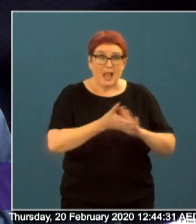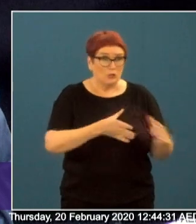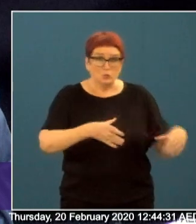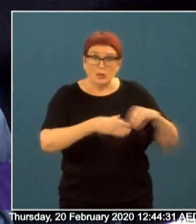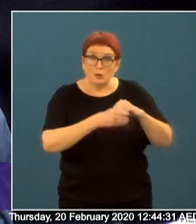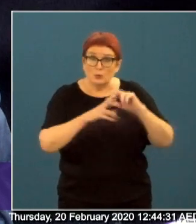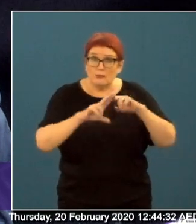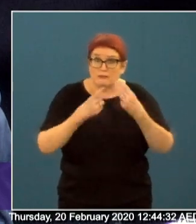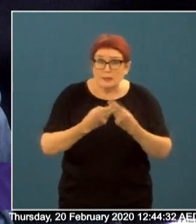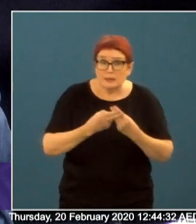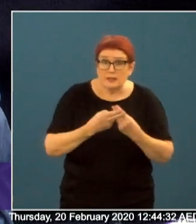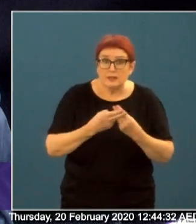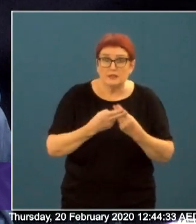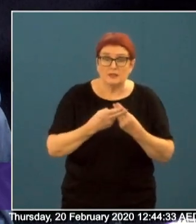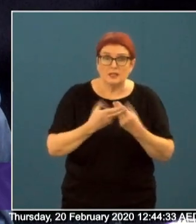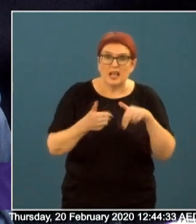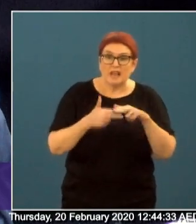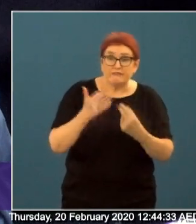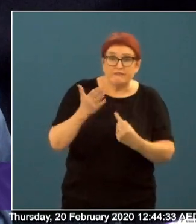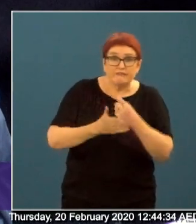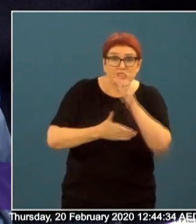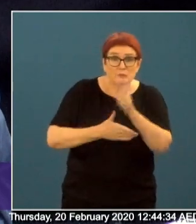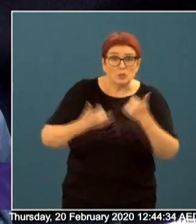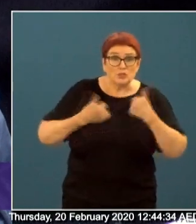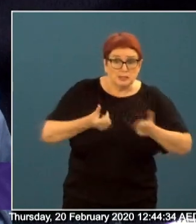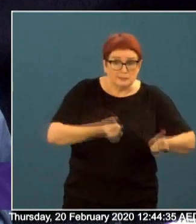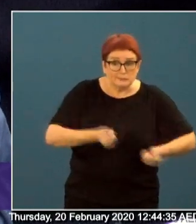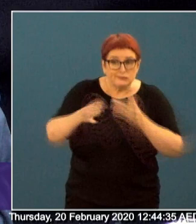within the acute care episode, a hospitalisation episode,